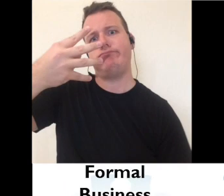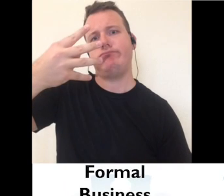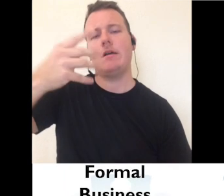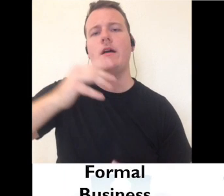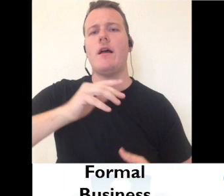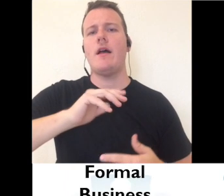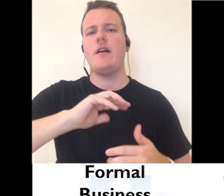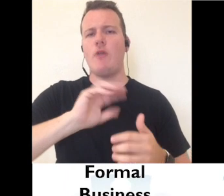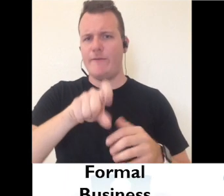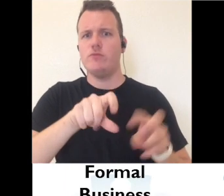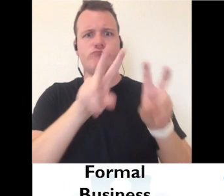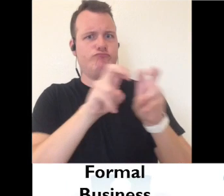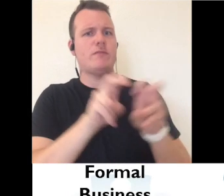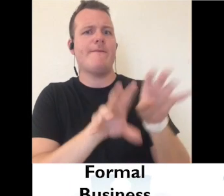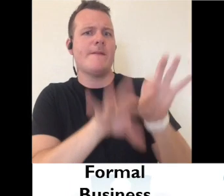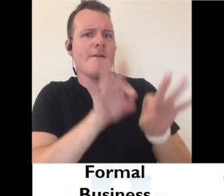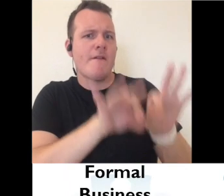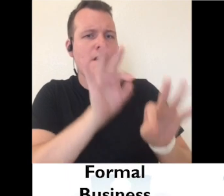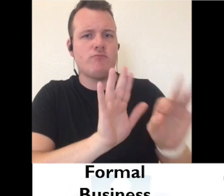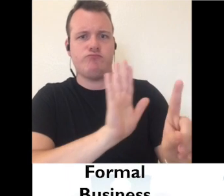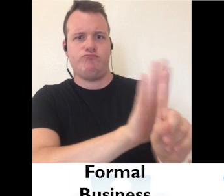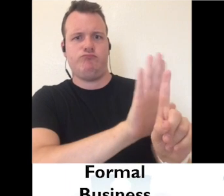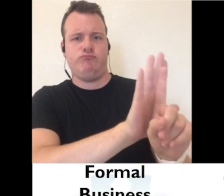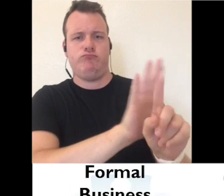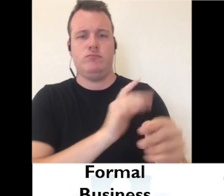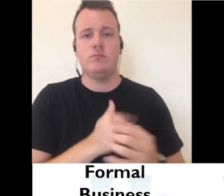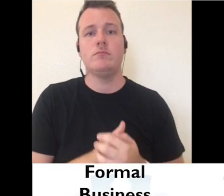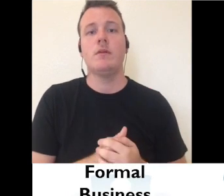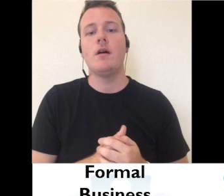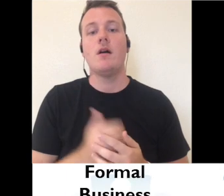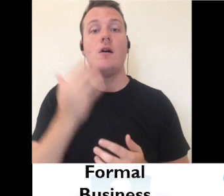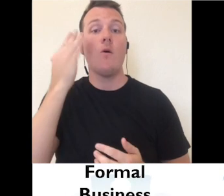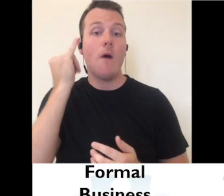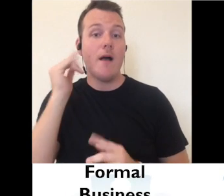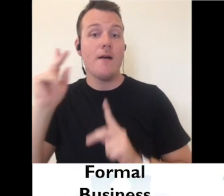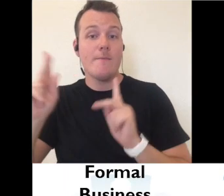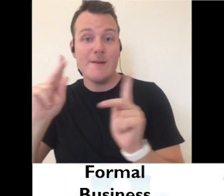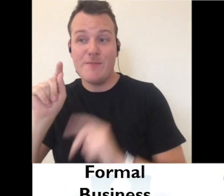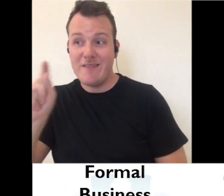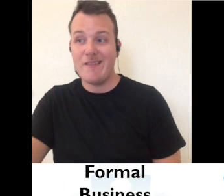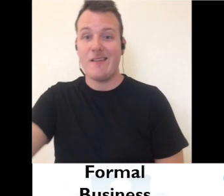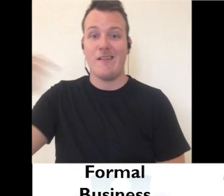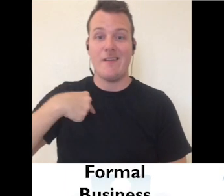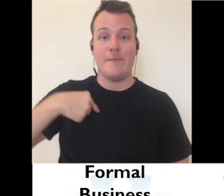why are these people gonna come to you and not go somewhere else. Now here's a-